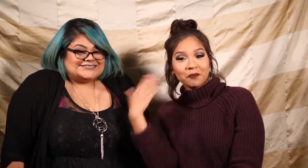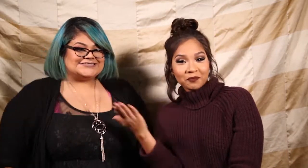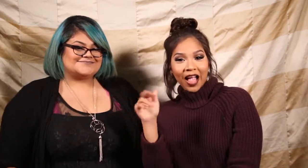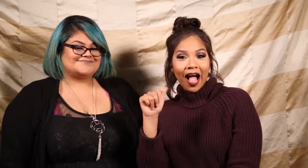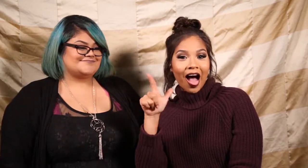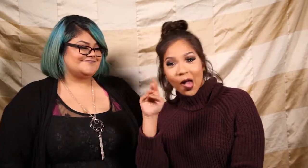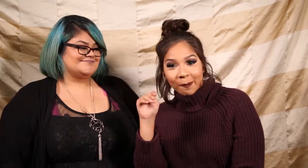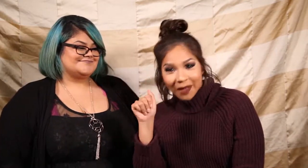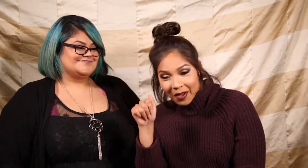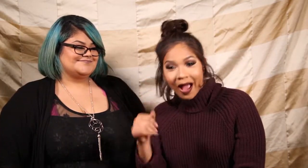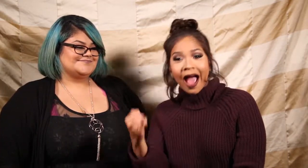So...Alma.. if you need anyone to do your makeup for wedding...